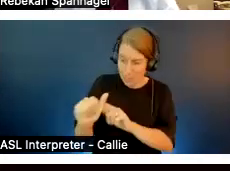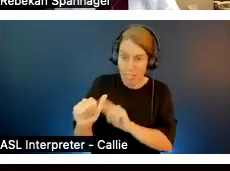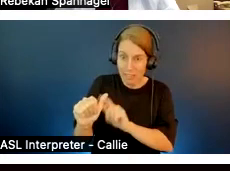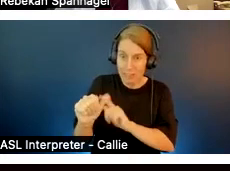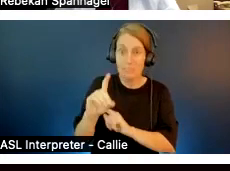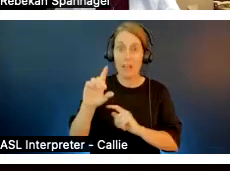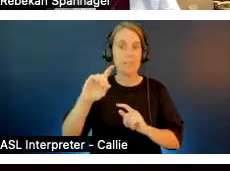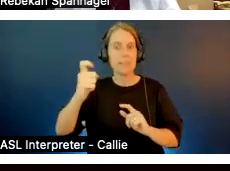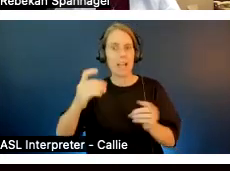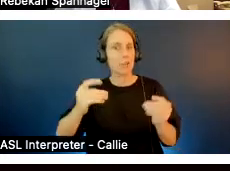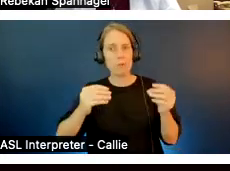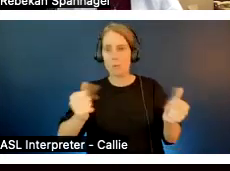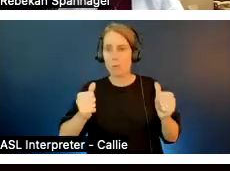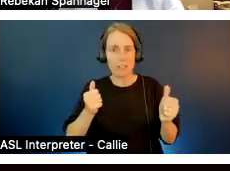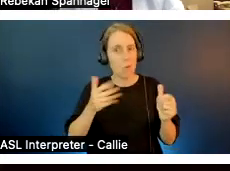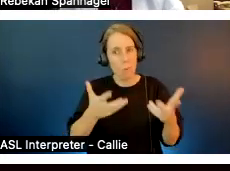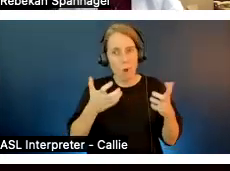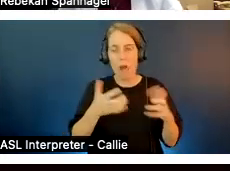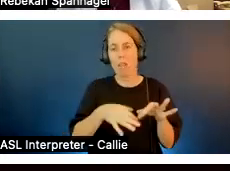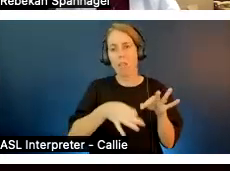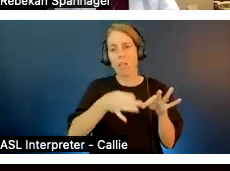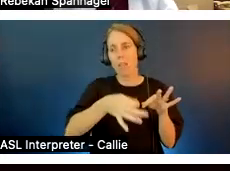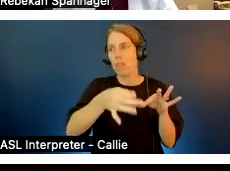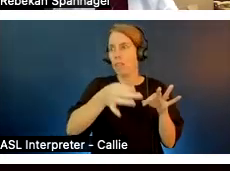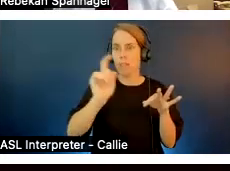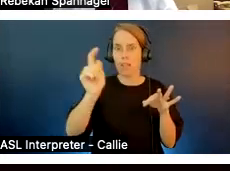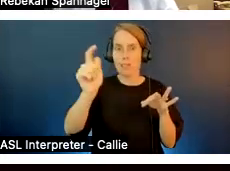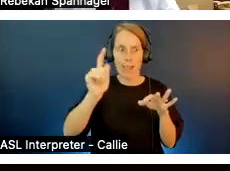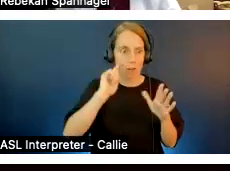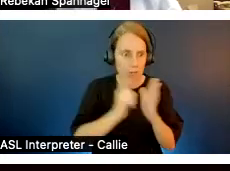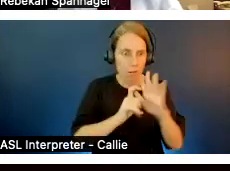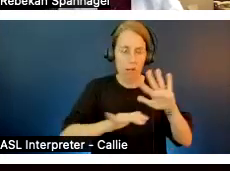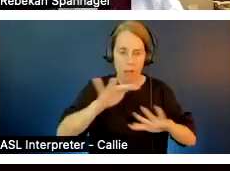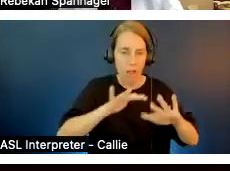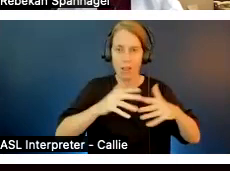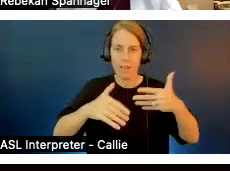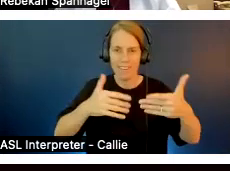you are an individual with autism it's incredibly important to be able to identify that and be able